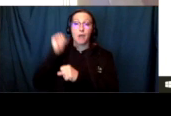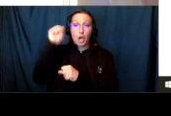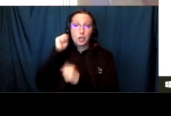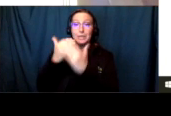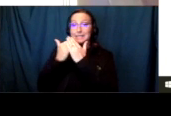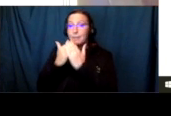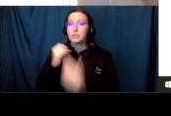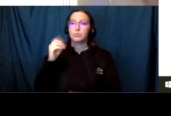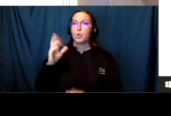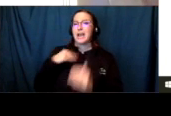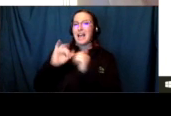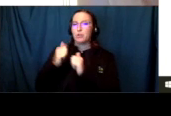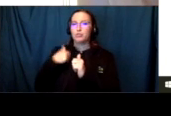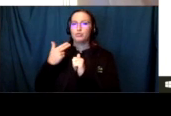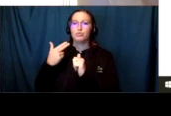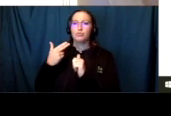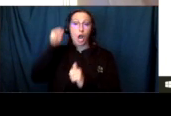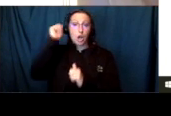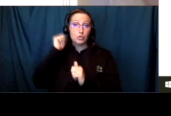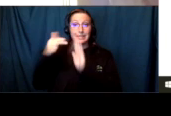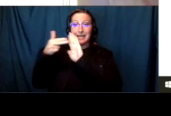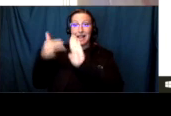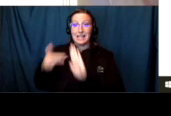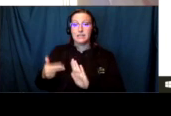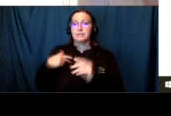acoustically highlight i might have ideas for different